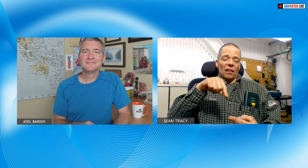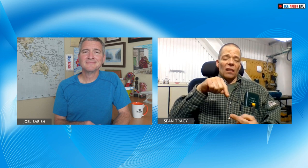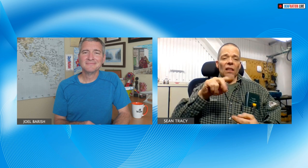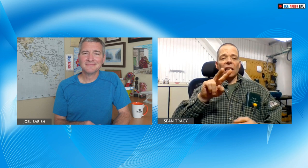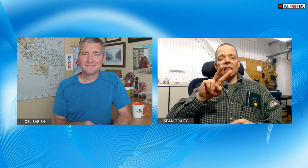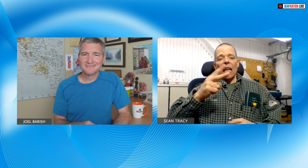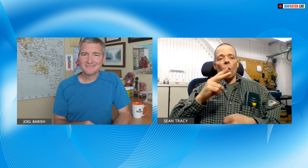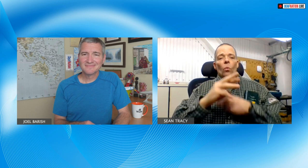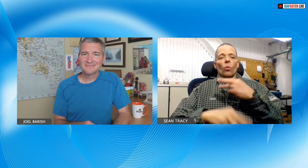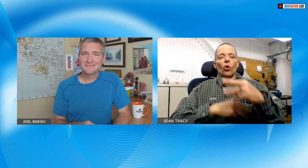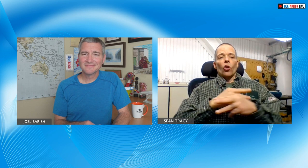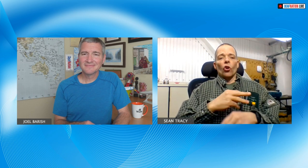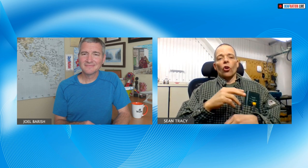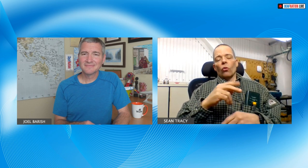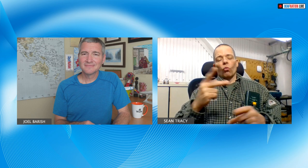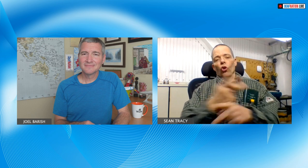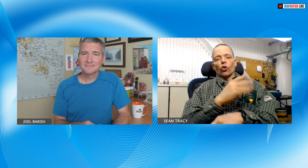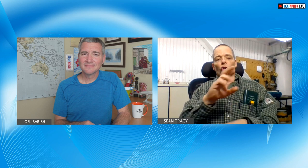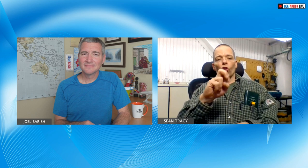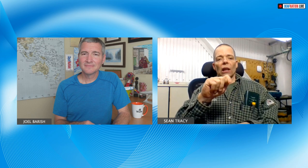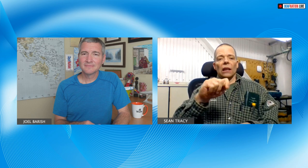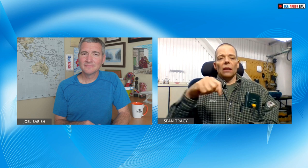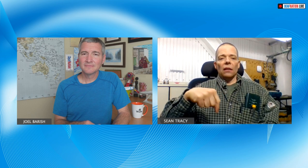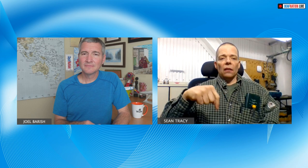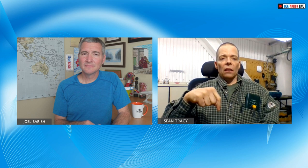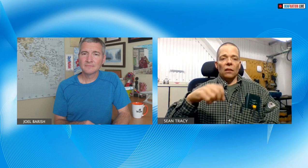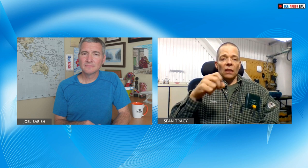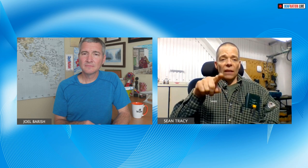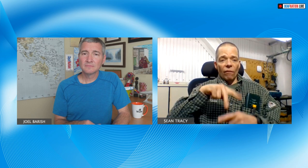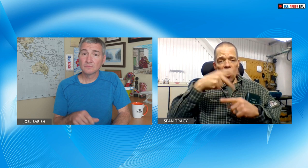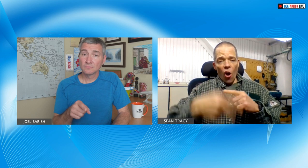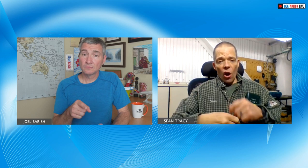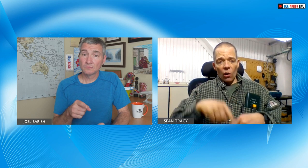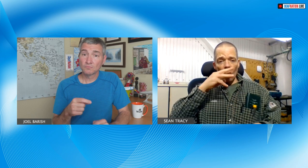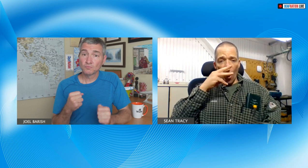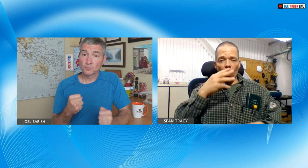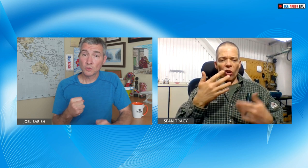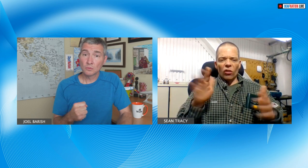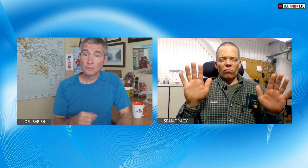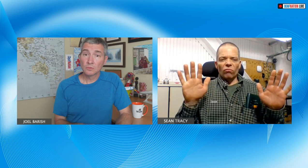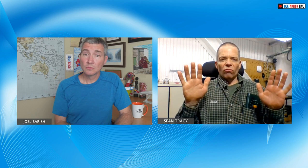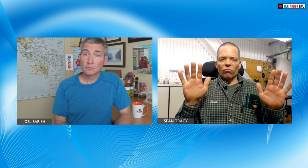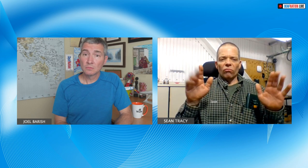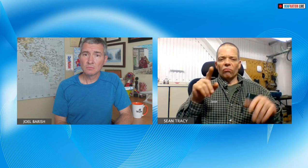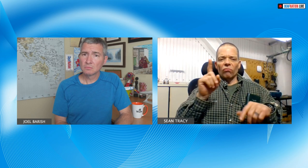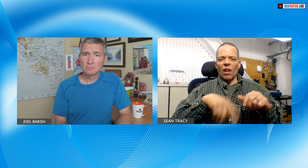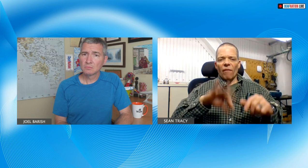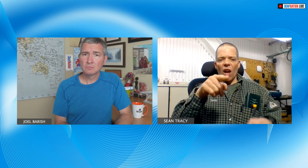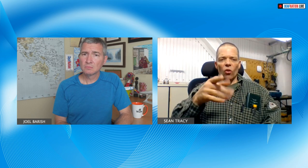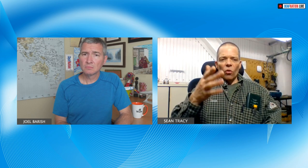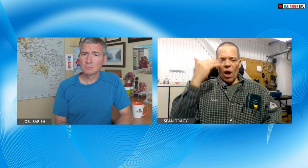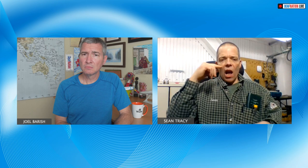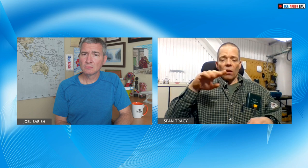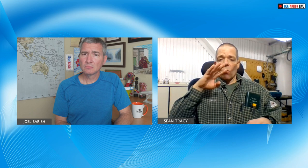The current here is actually the second worst in the world. If you were to fall into the water, you'd be swept away so fast.